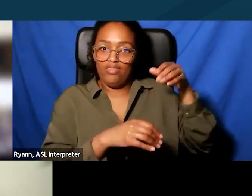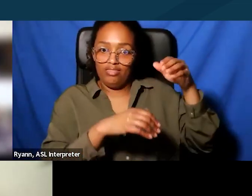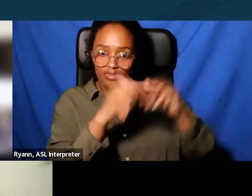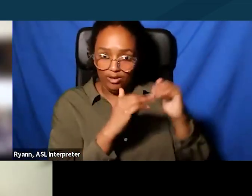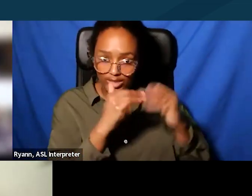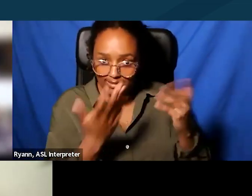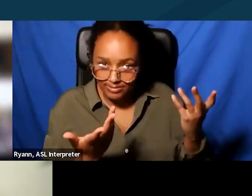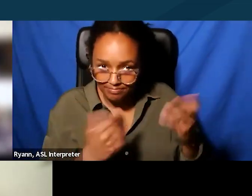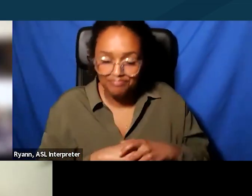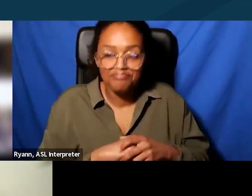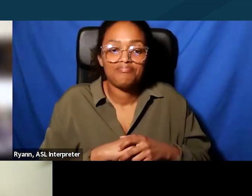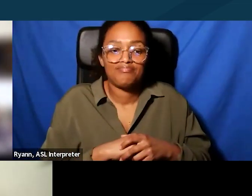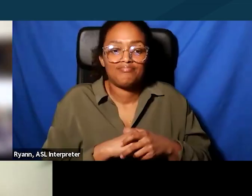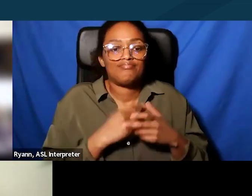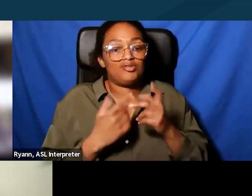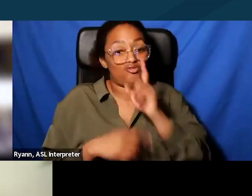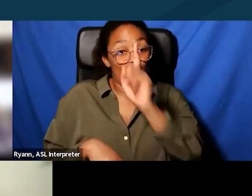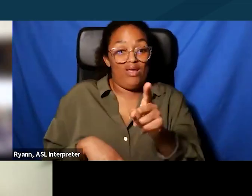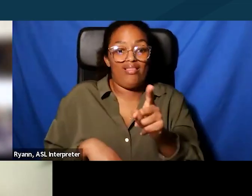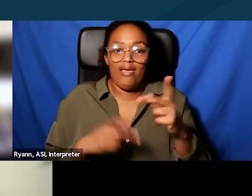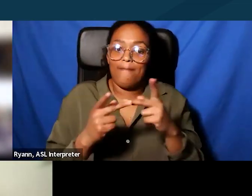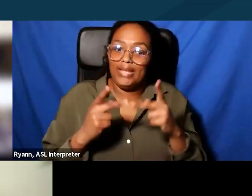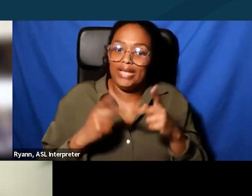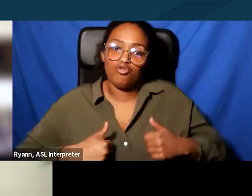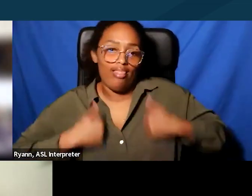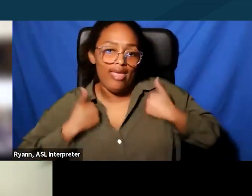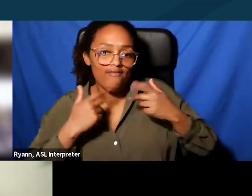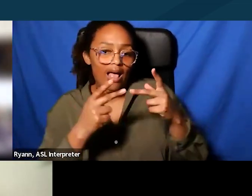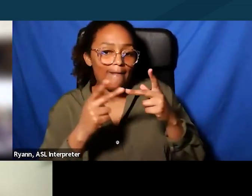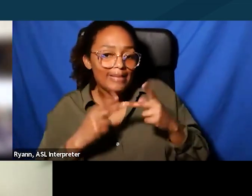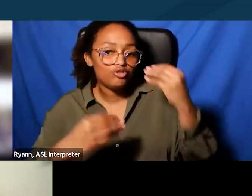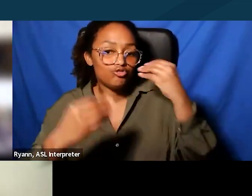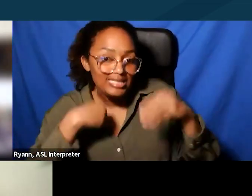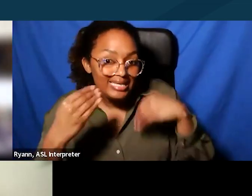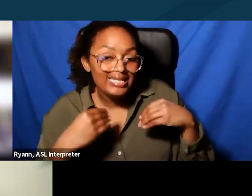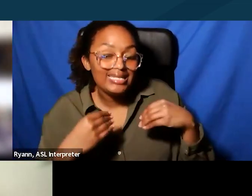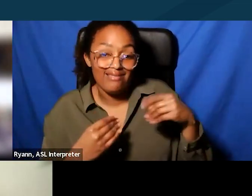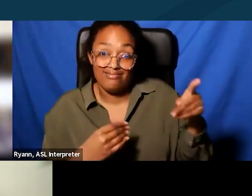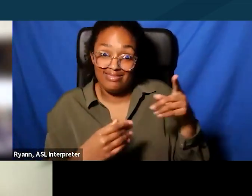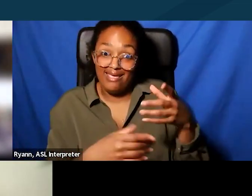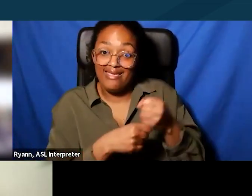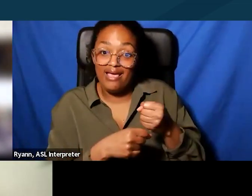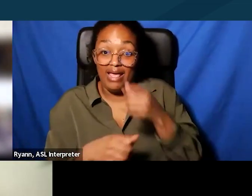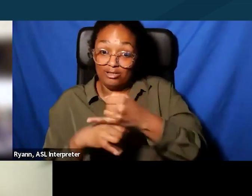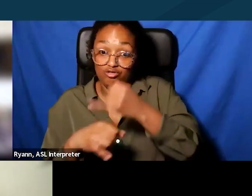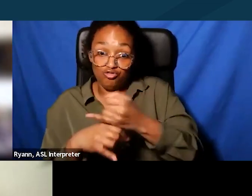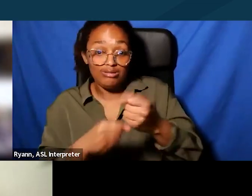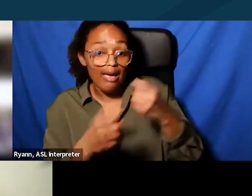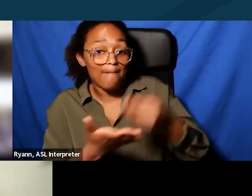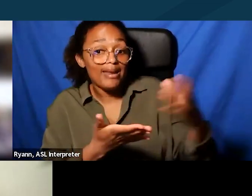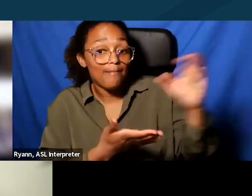but not for home and community services, where they're specifically prohibited, you know, from being reimbursed for that.